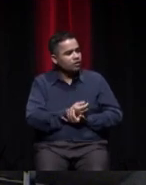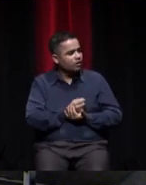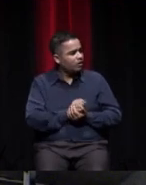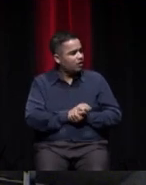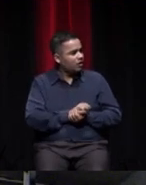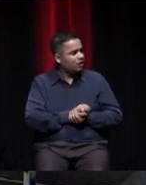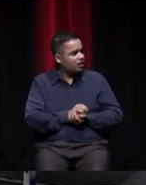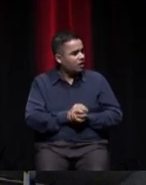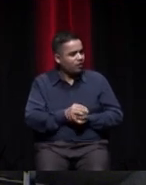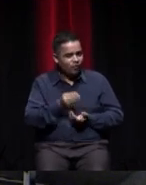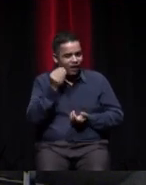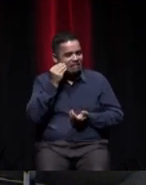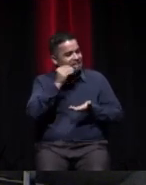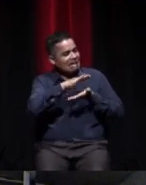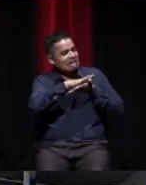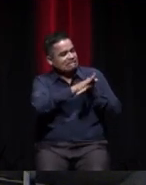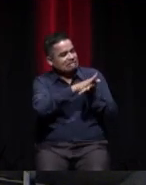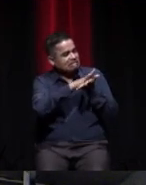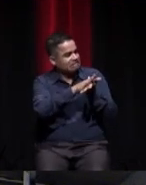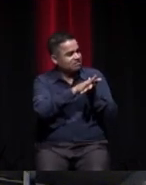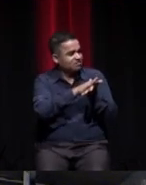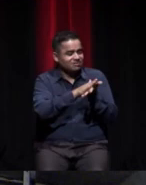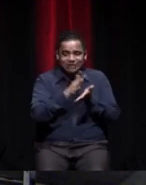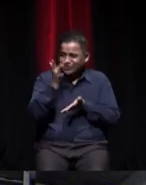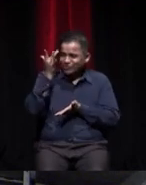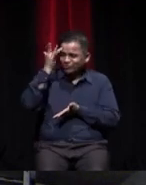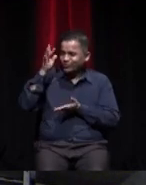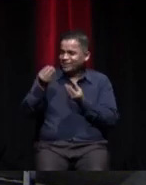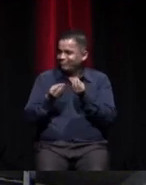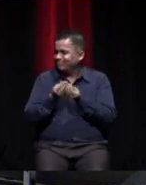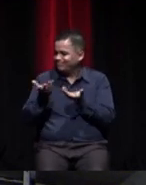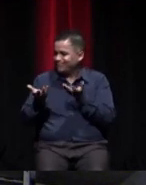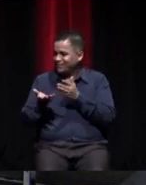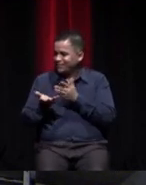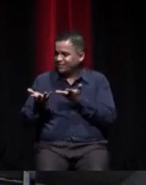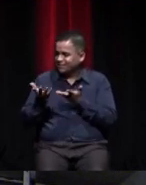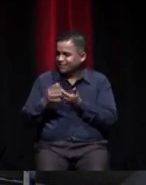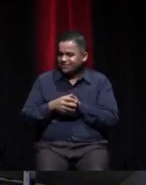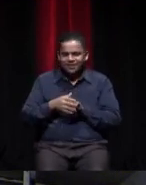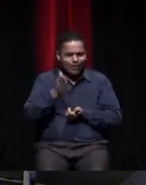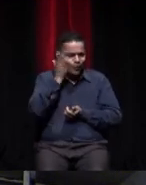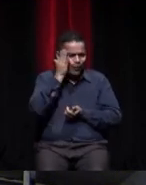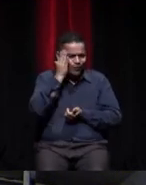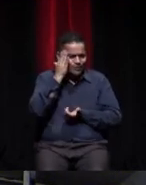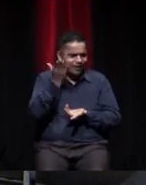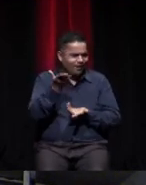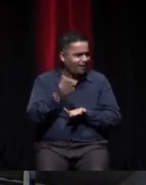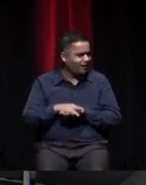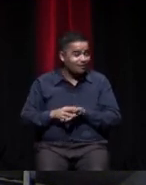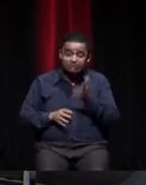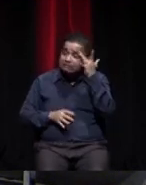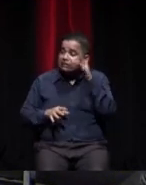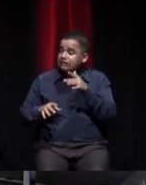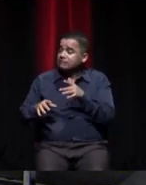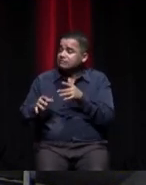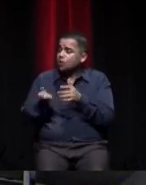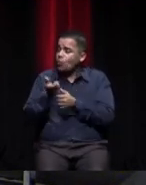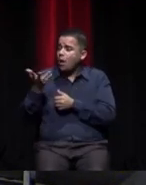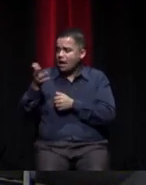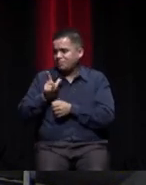I don't know if... - I admit, I admit... I don't know what there are, but I know there must be them.